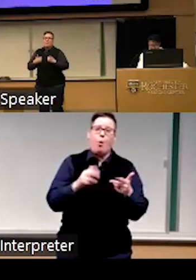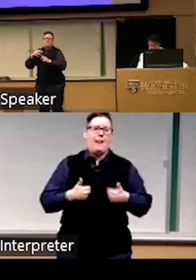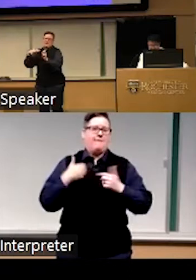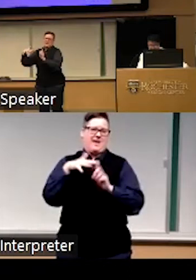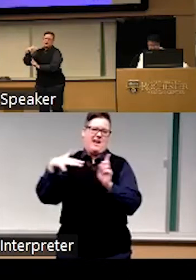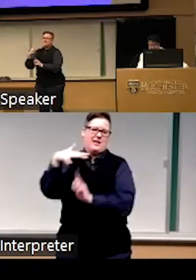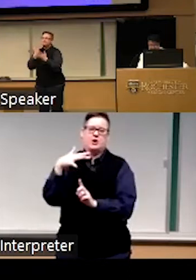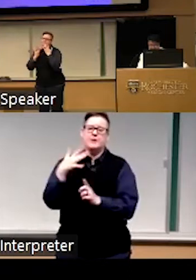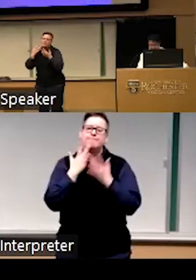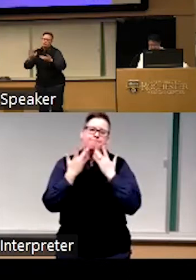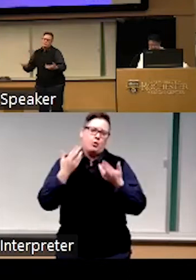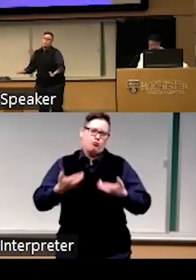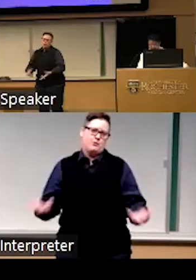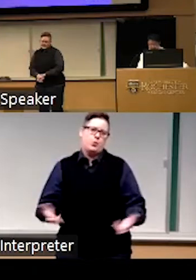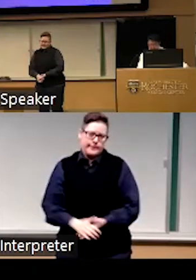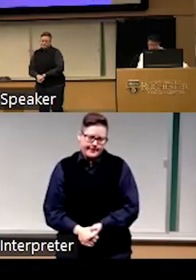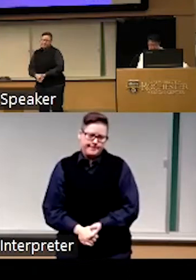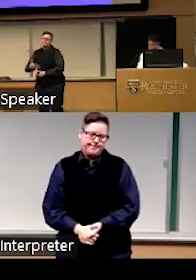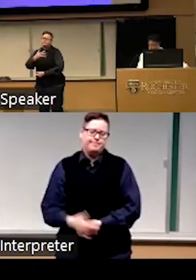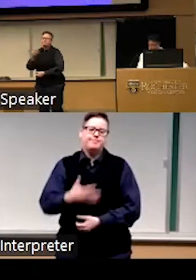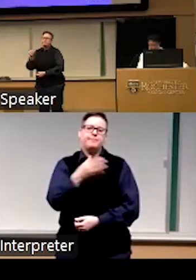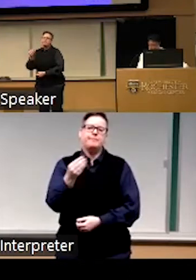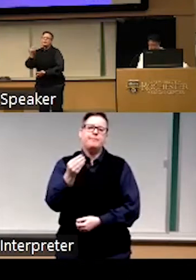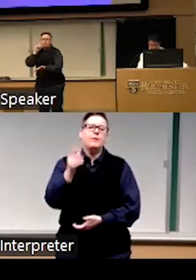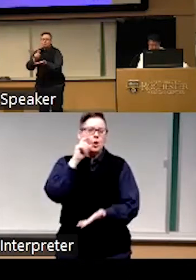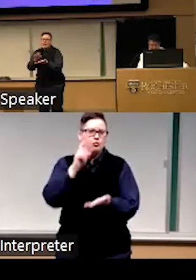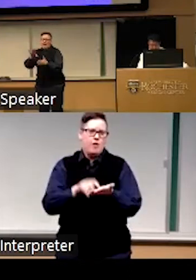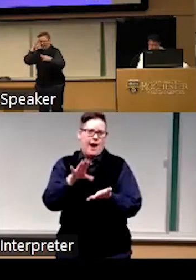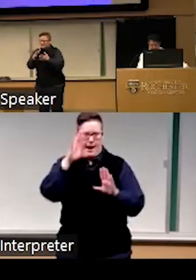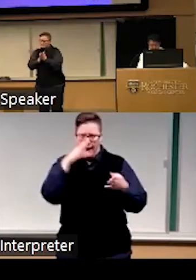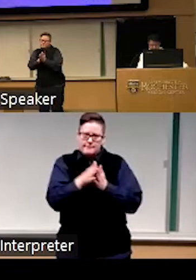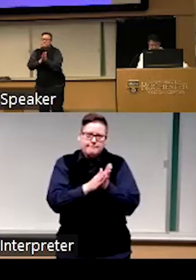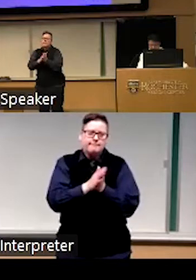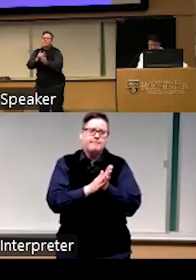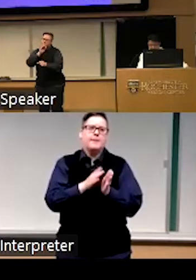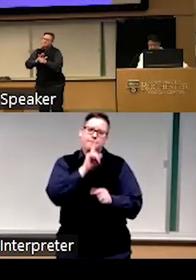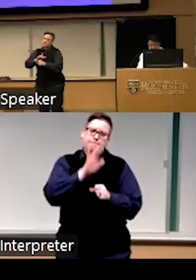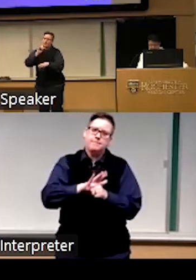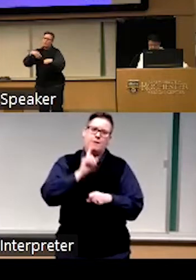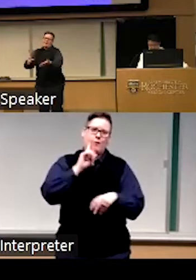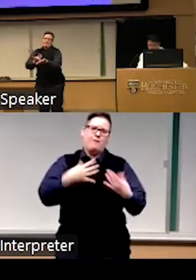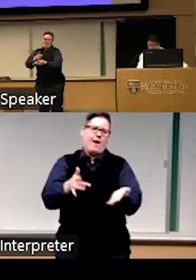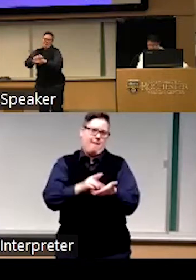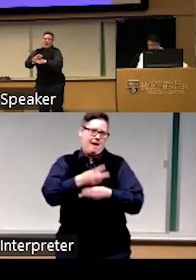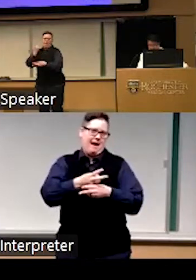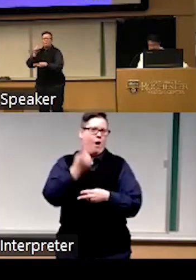lack resources and it also recognizes dedication to providing Medical Care to the underprivileged